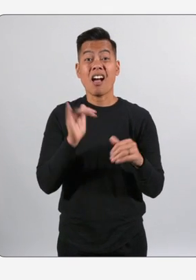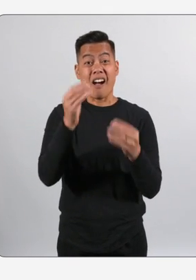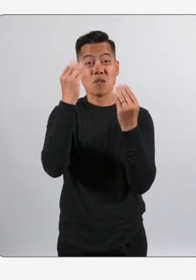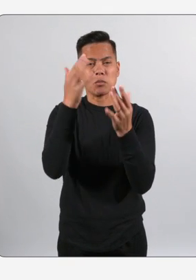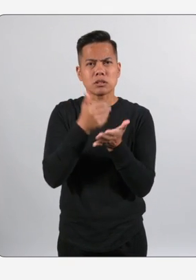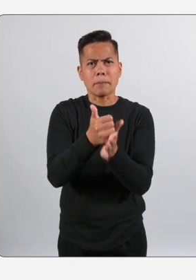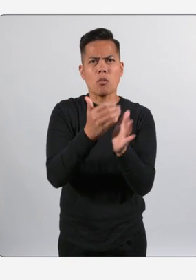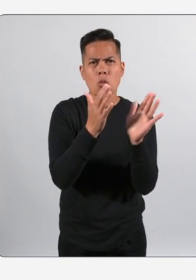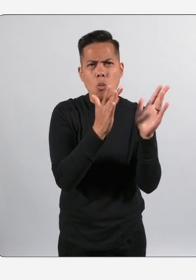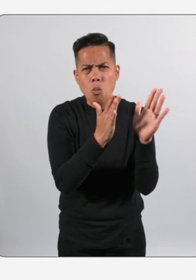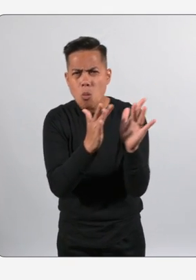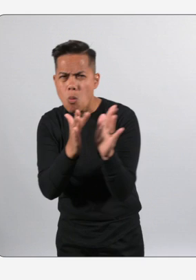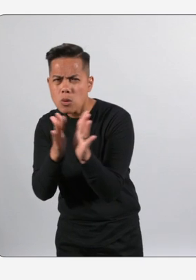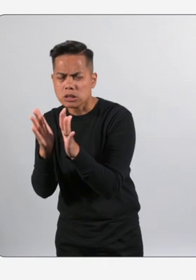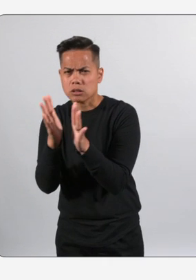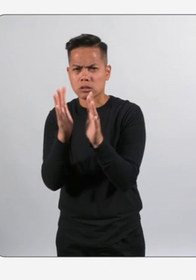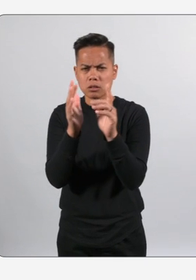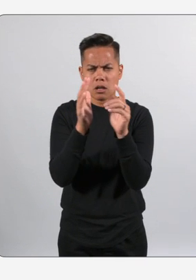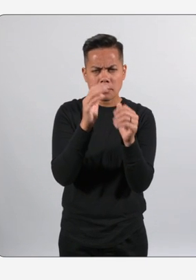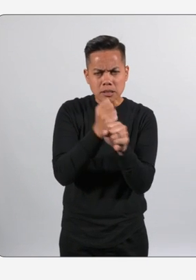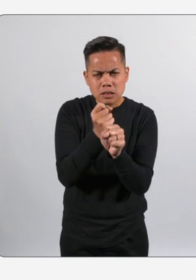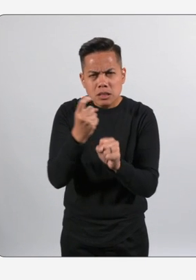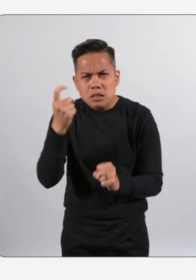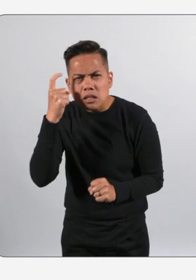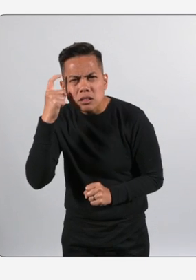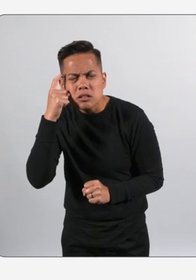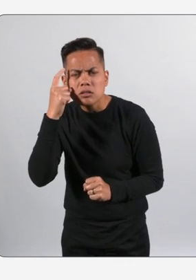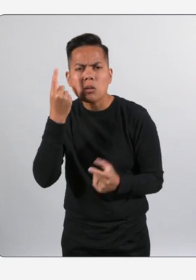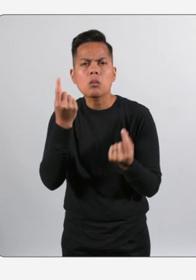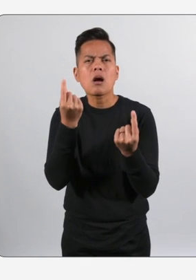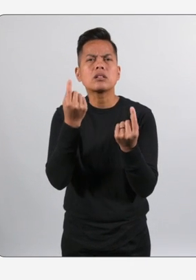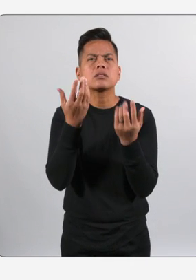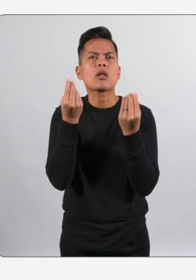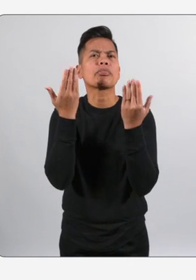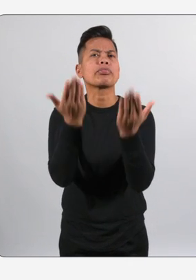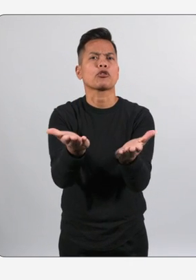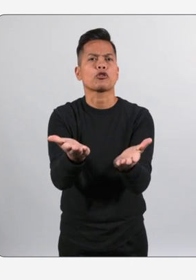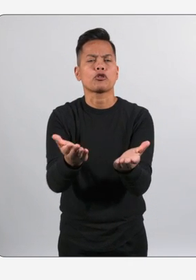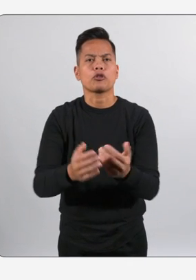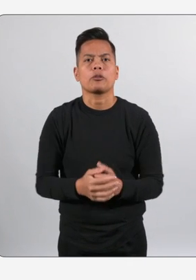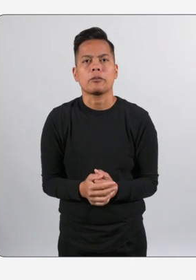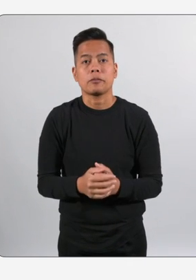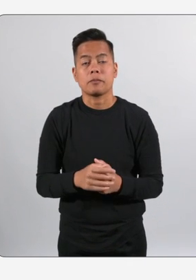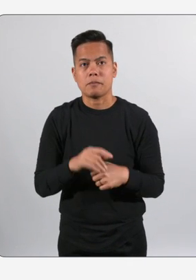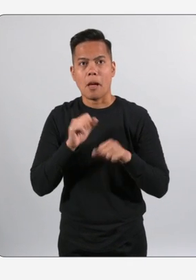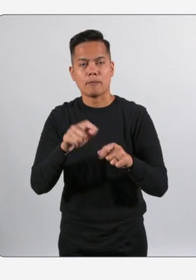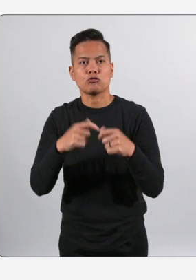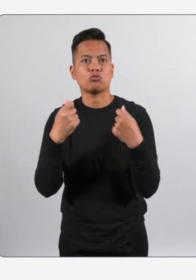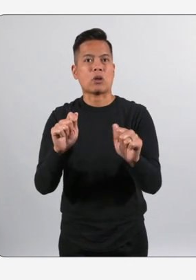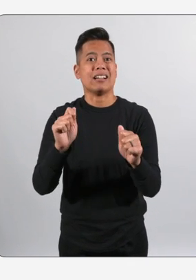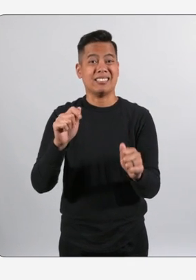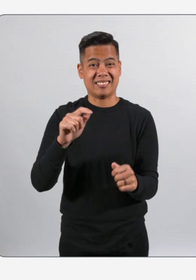you sort through and make sense of what's out there. You’ll be able to first try these generative AI capabilities